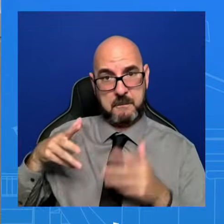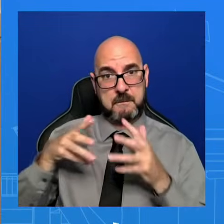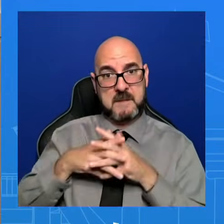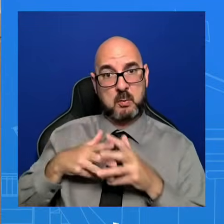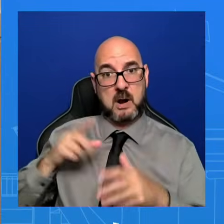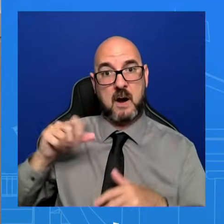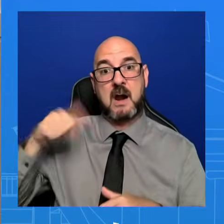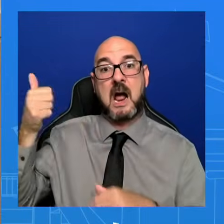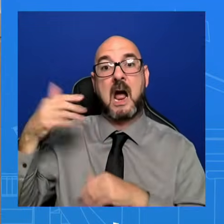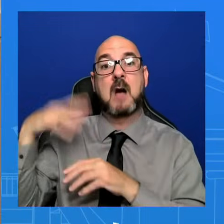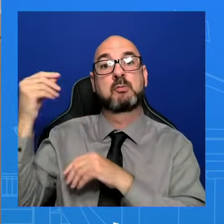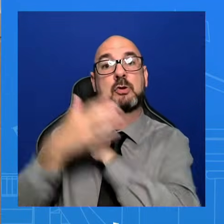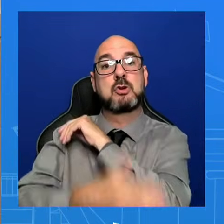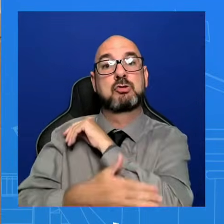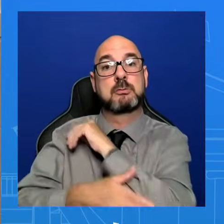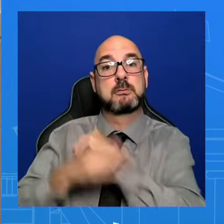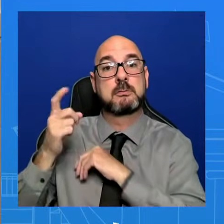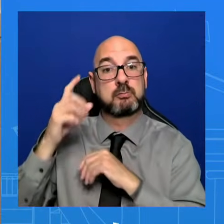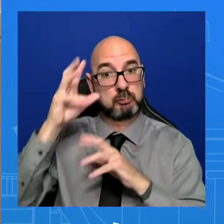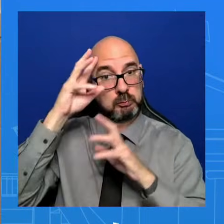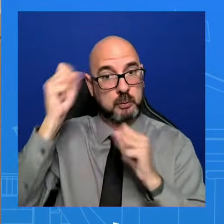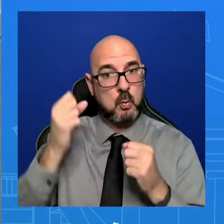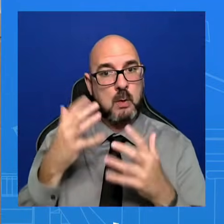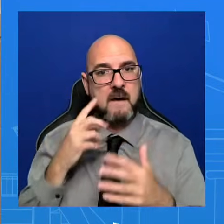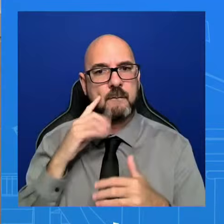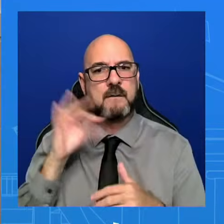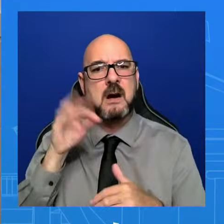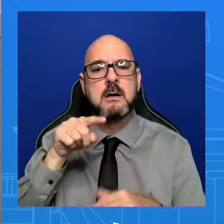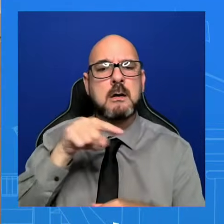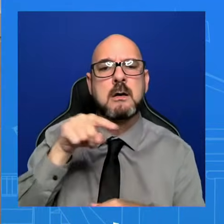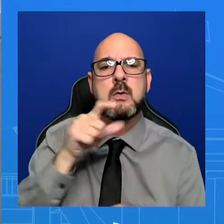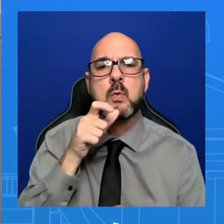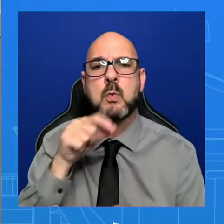to find out who is funding some of these protests? Ms. Jean-Pierre: What I can say --